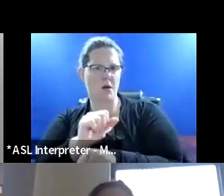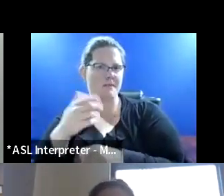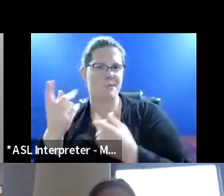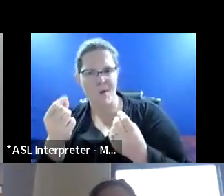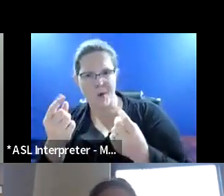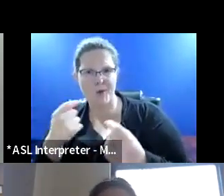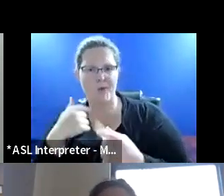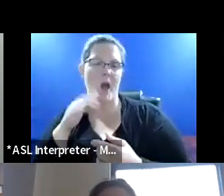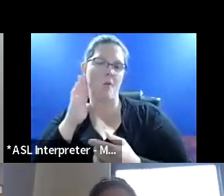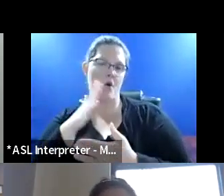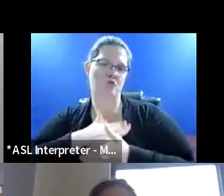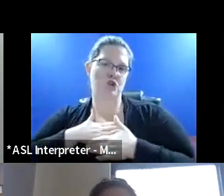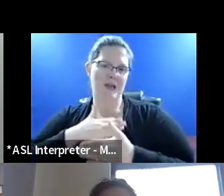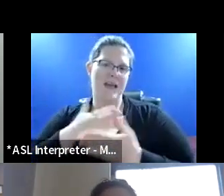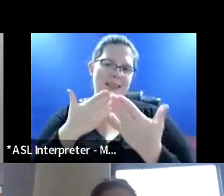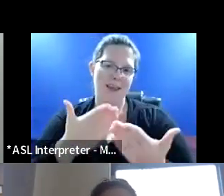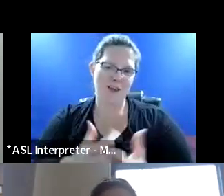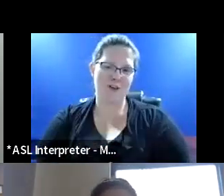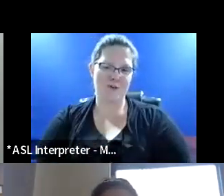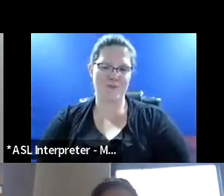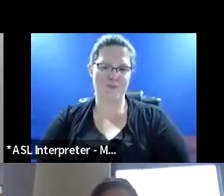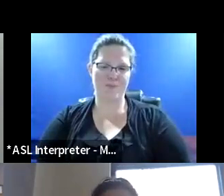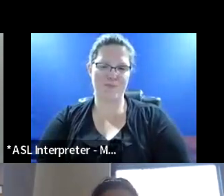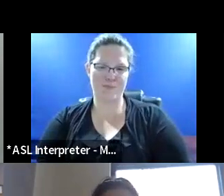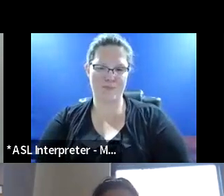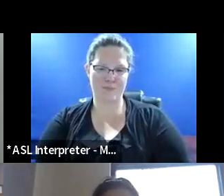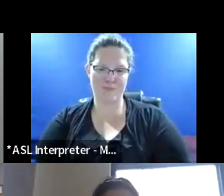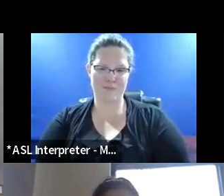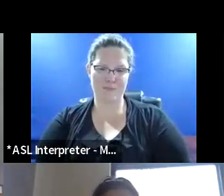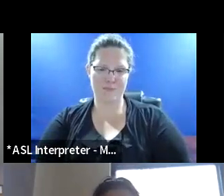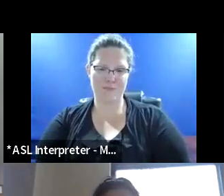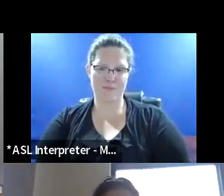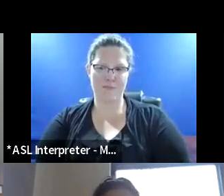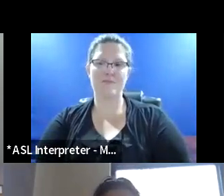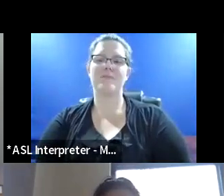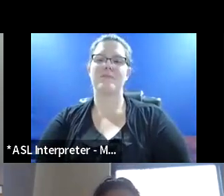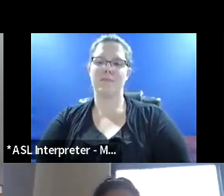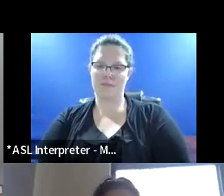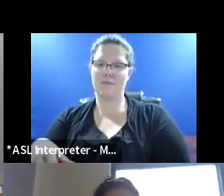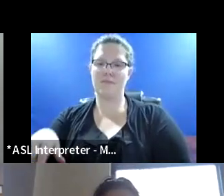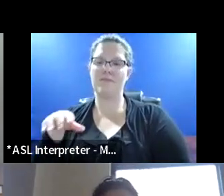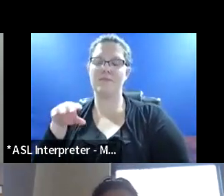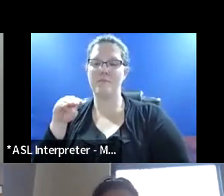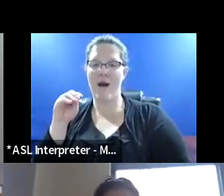THE OTHER THING I TEACH THEM IS I'M NOT SANTA CLAUSE TRYING TO FIGURE OUT WHO IS NAUGHTY OR NICE. I'M JUST THERE TO TRY TO HELP THEM AND IF POSSIBLE, IF THERE'S ANYTHING THAT I TEACH THEM IN THE ANGER MANAGEMENT THAT THEY FIND BENEFICIAL THAT IS BUT MY ULTIMATE GOAL IS TO HELP THEM NEVER RETURN THERE.